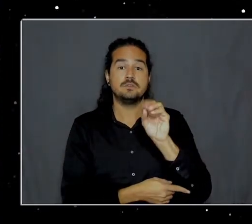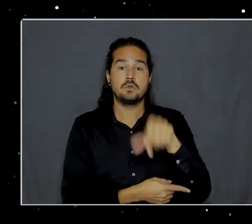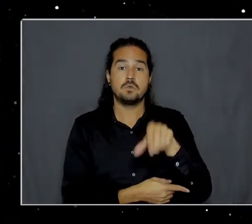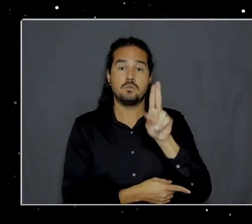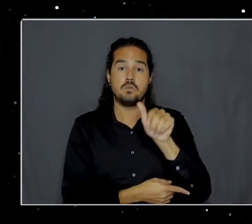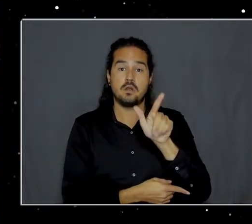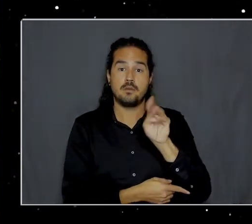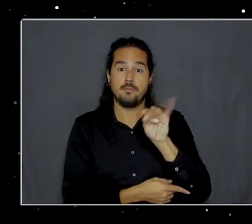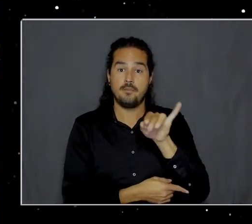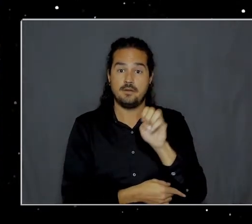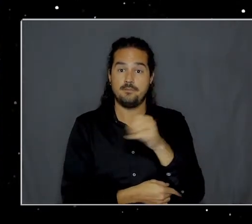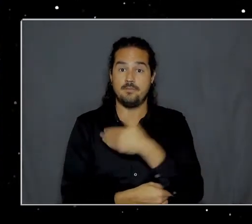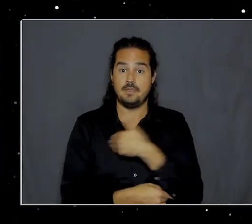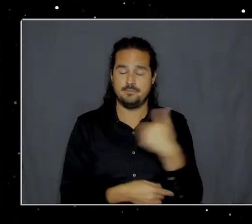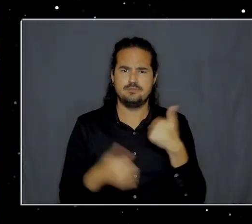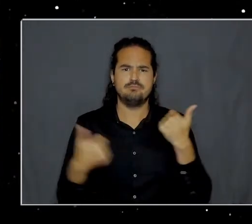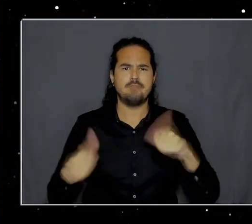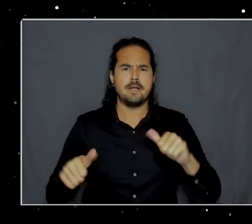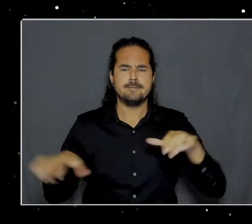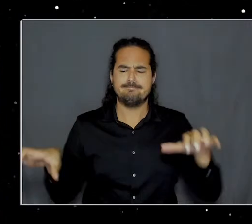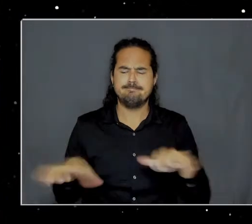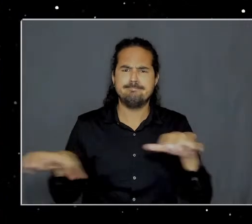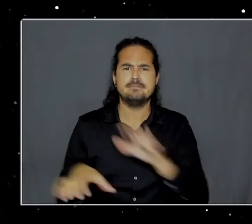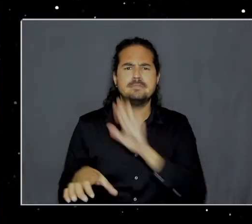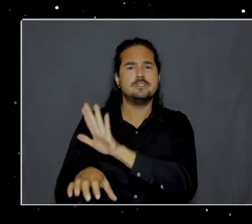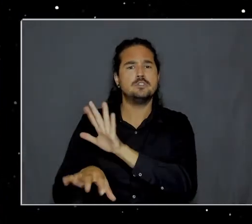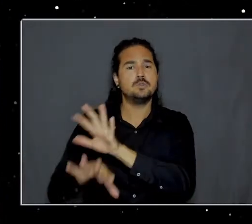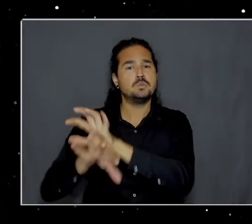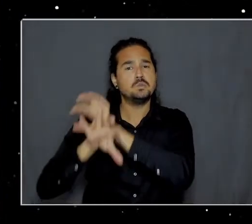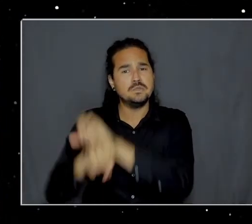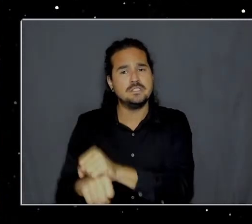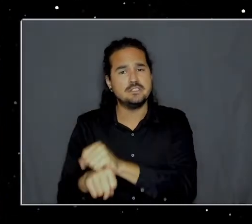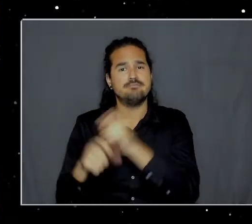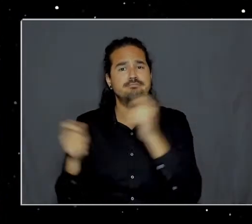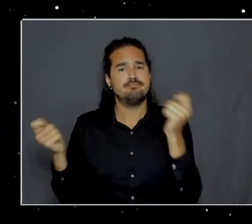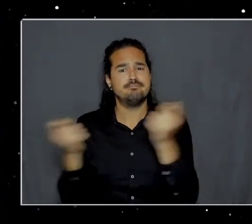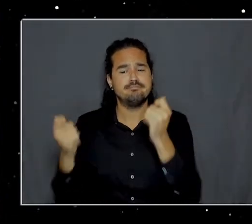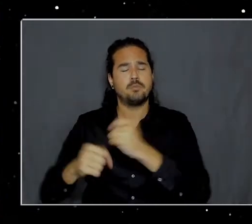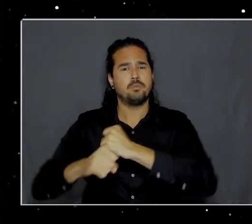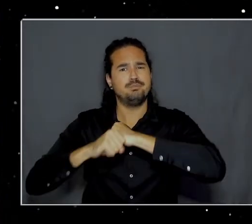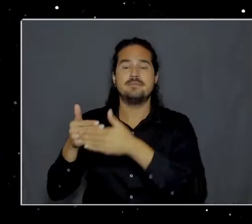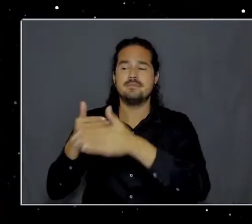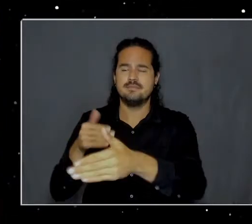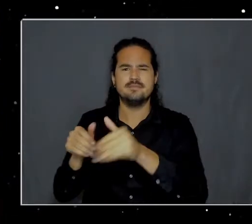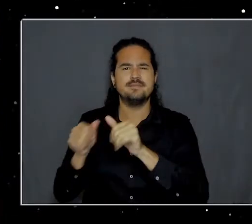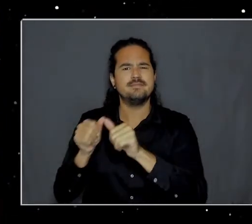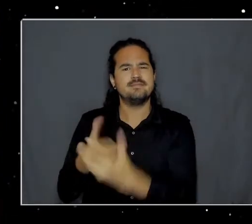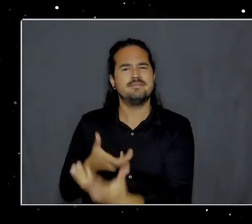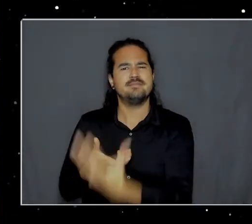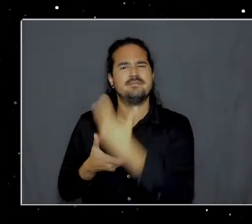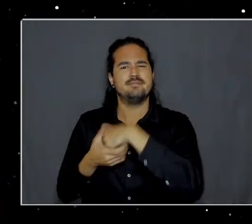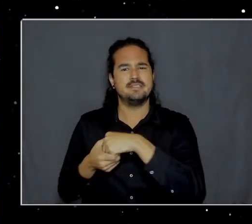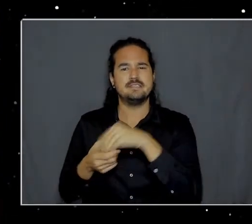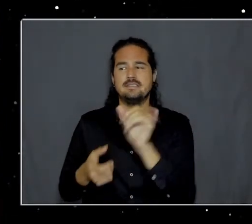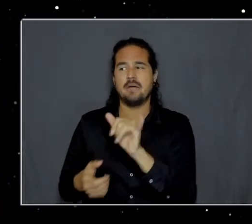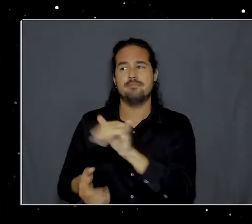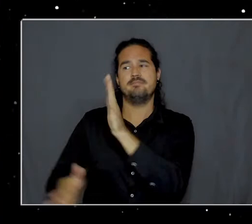PRACTICE THEIR TRADITIONAL WAYS, AND TO PROTECT THE ANCIENT BURIAL GROUNDS THAT LIE IN THIS Test Caption Message PEOPLE, FOR ALL TIME, WILL BE